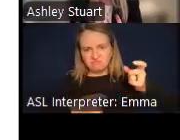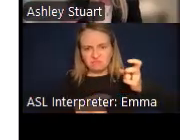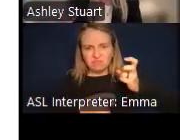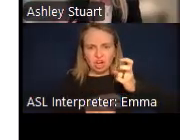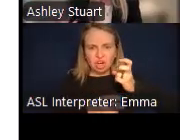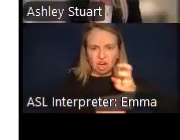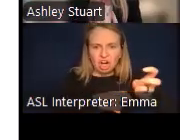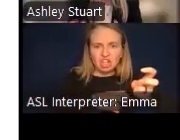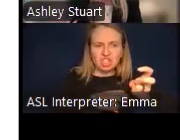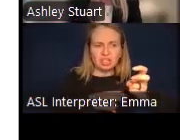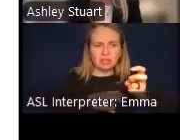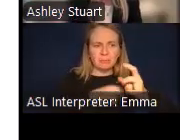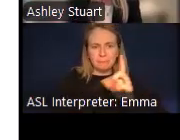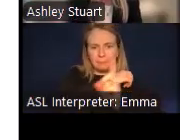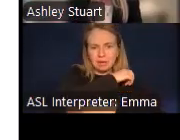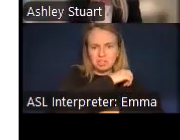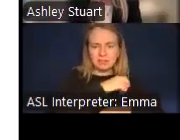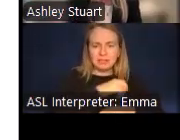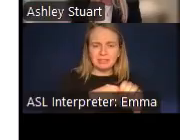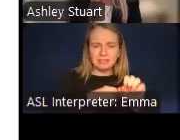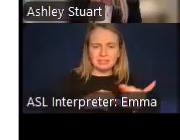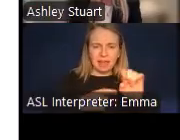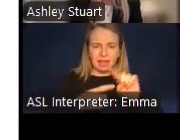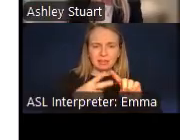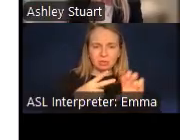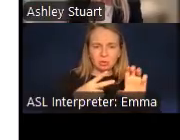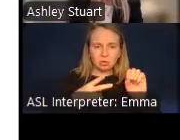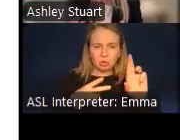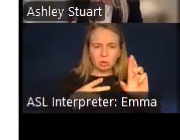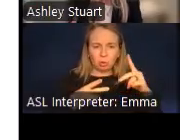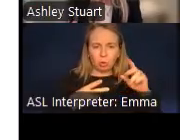corporate corporate punishment, for example, or having a child